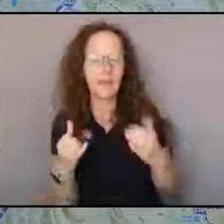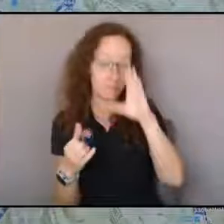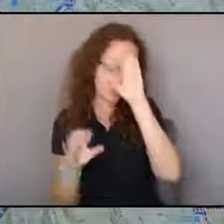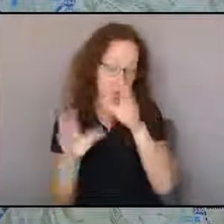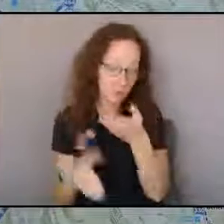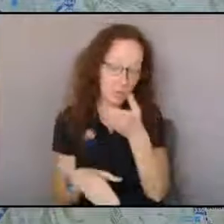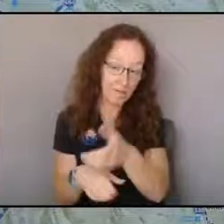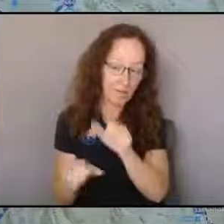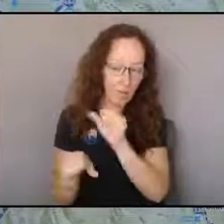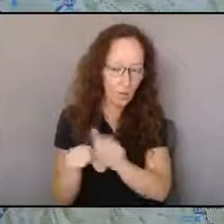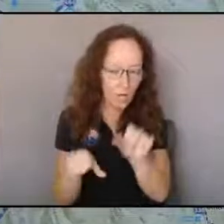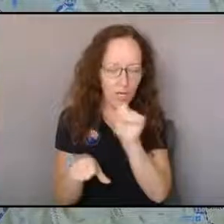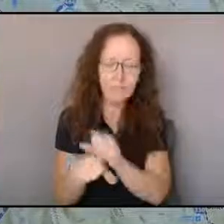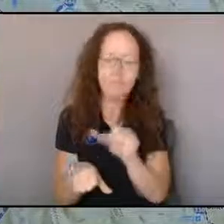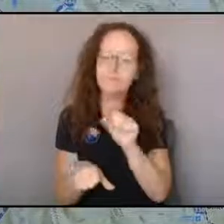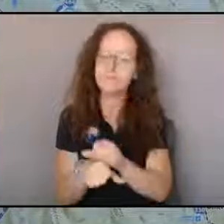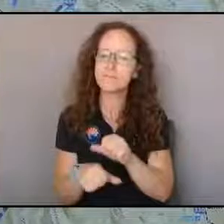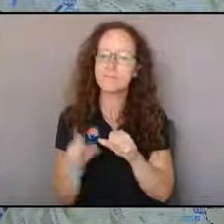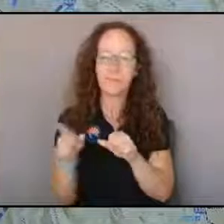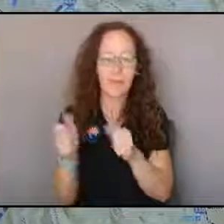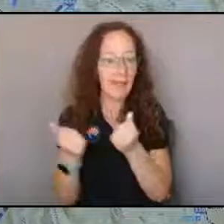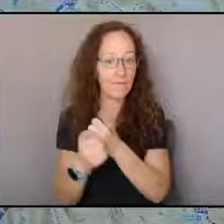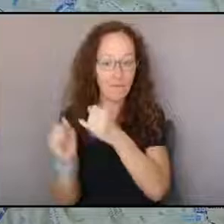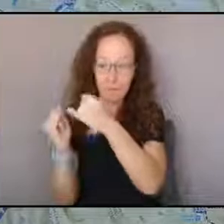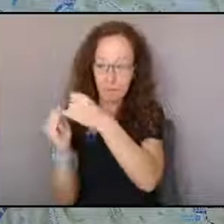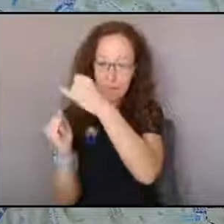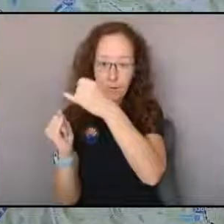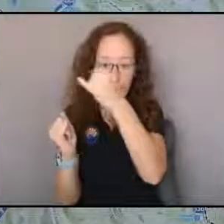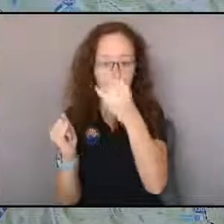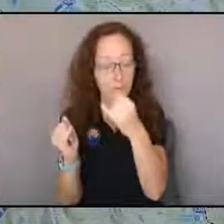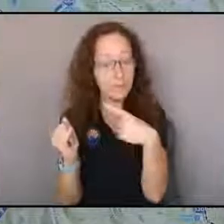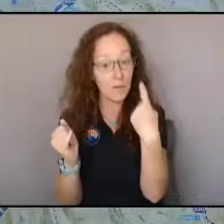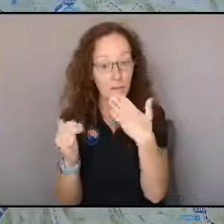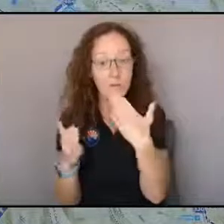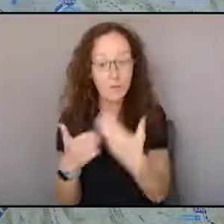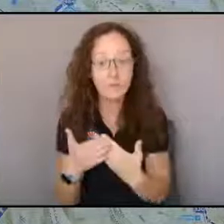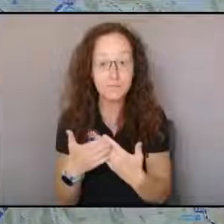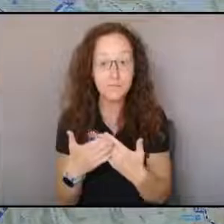THERE TODAY, CONTINUING TO WORK THAT EDGE AND EVERYTHING IN THERE IS LOOKING GOOD.